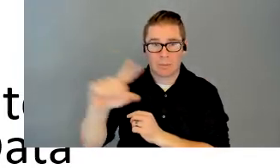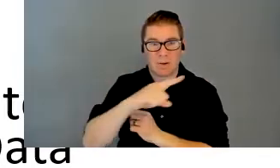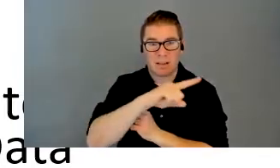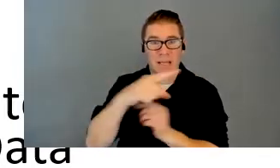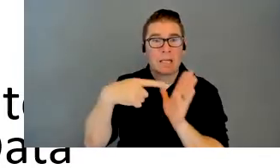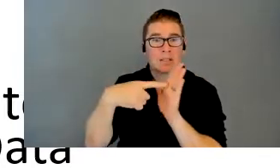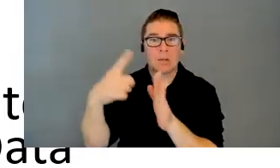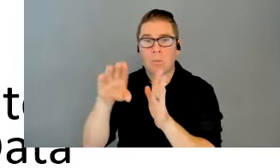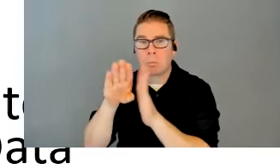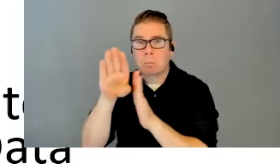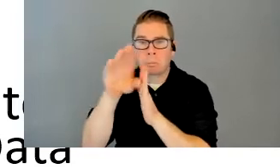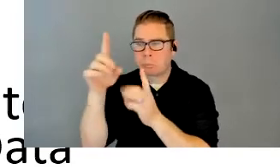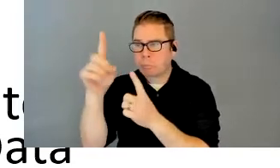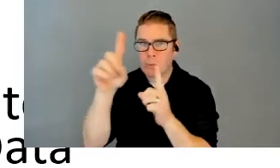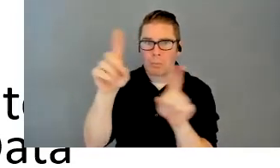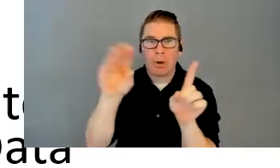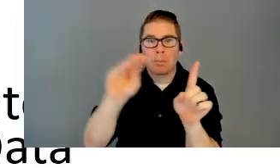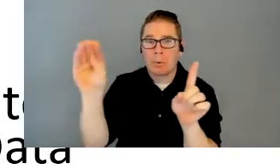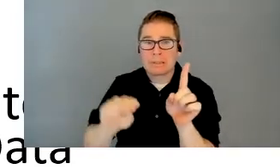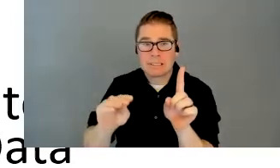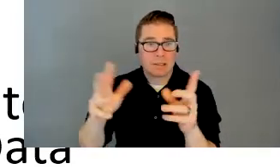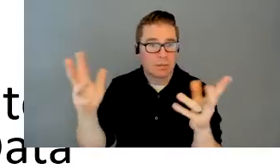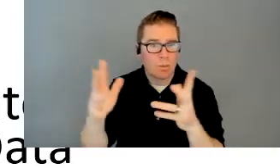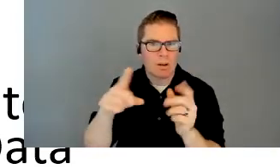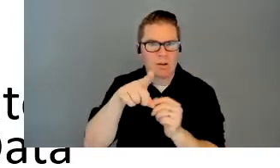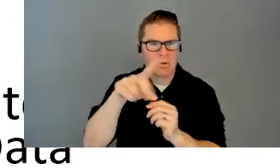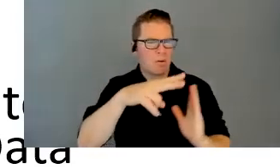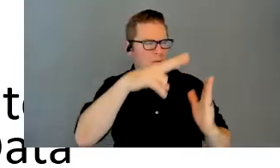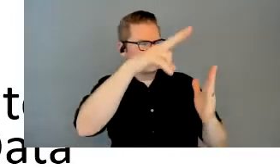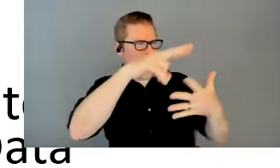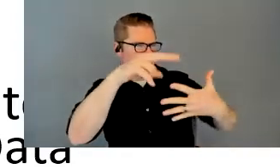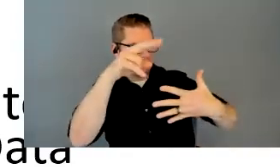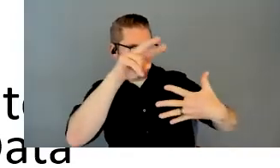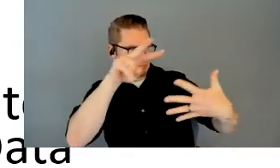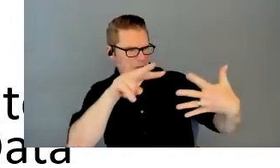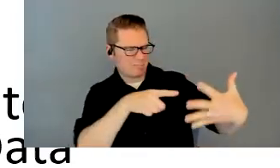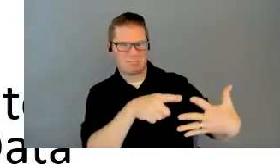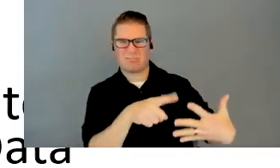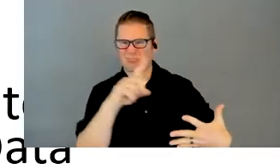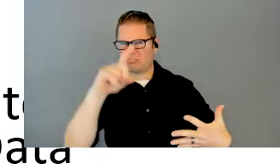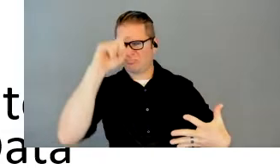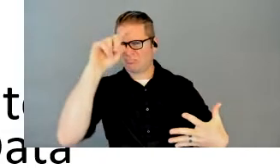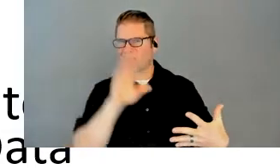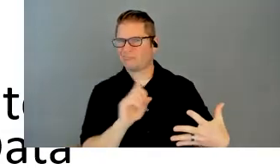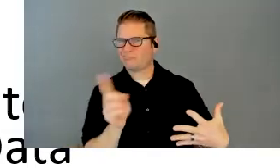And before you look at these and start questioning the numbers there, actually the percentages, the gap is still the same,